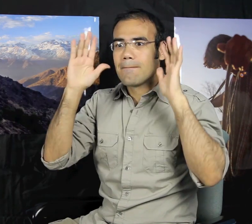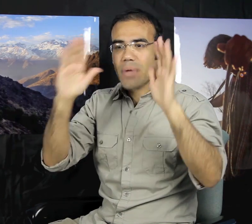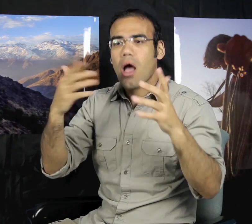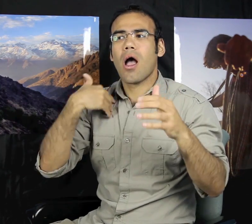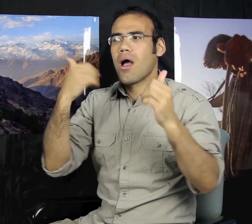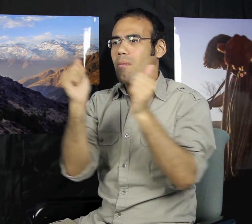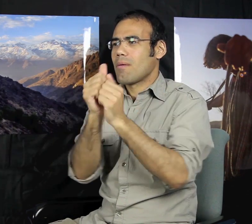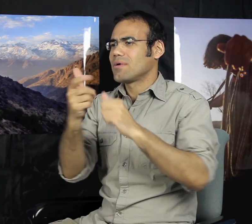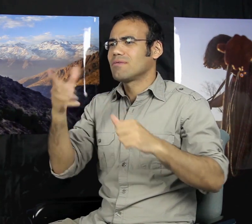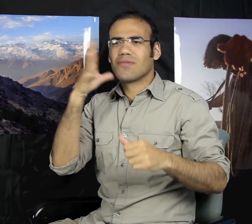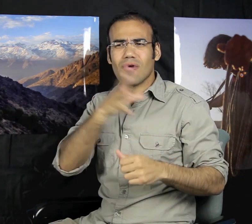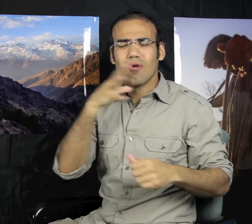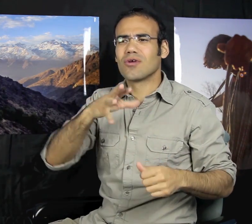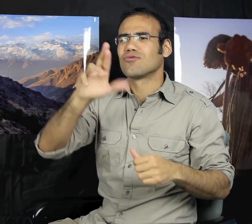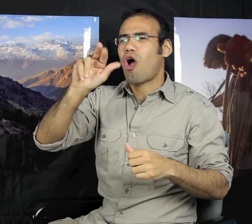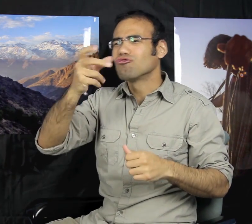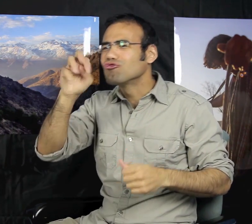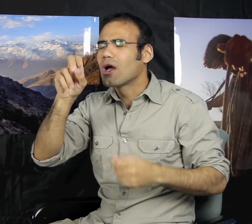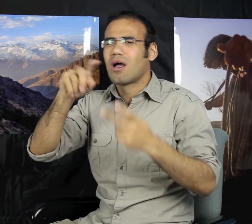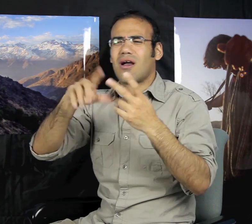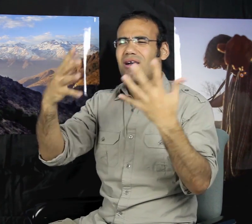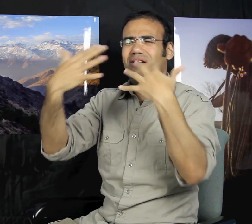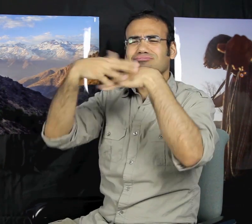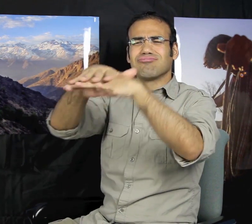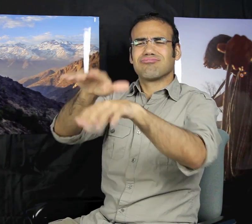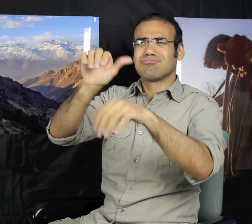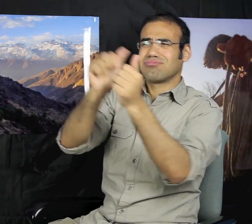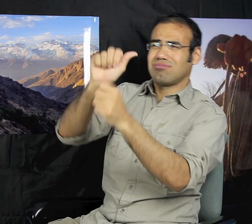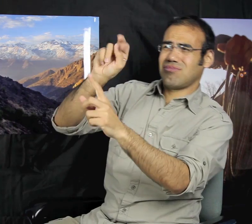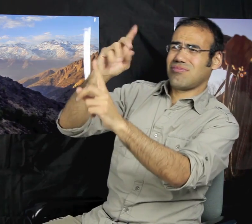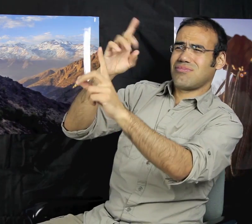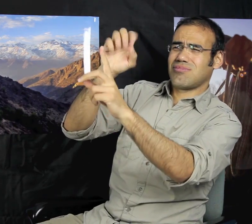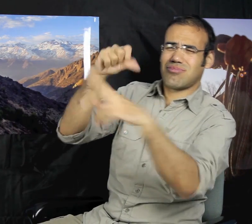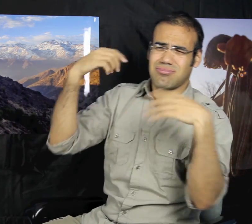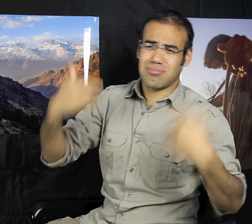The farms and ranches were amazing and they blended together well with the Andes.